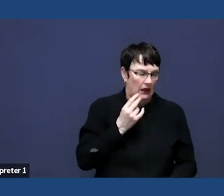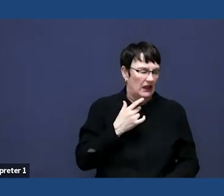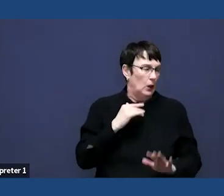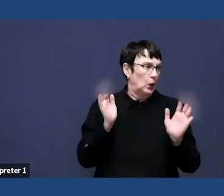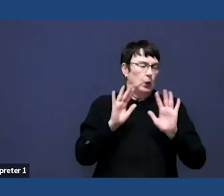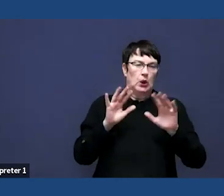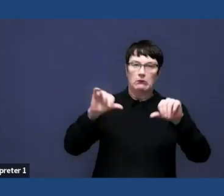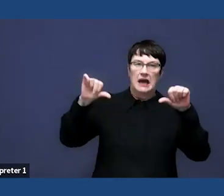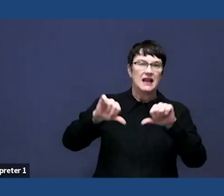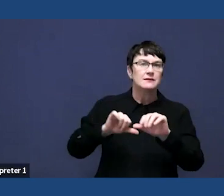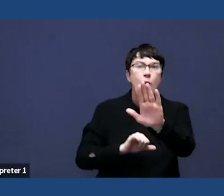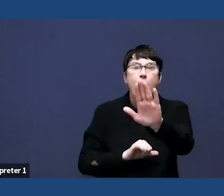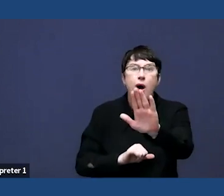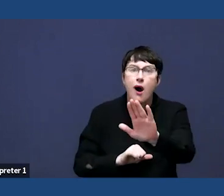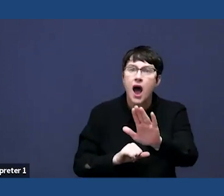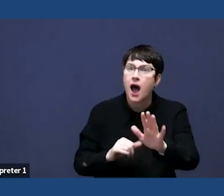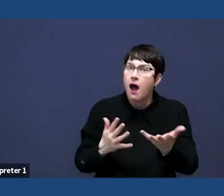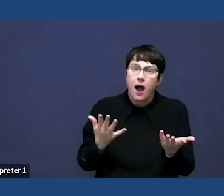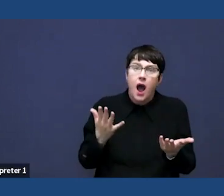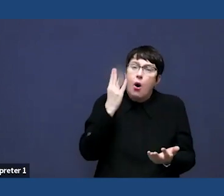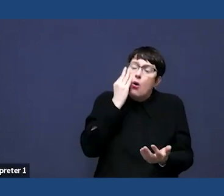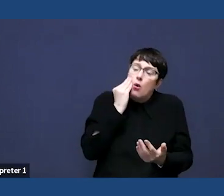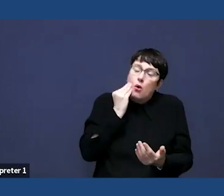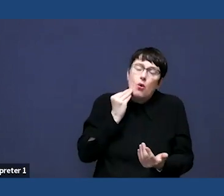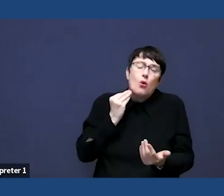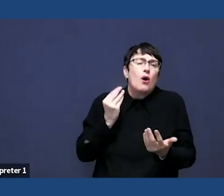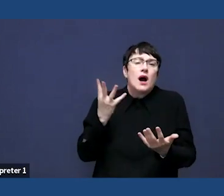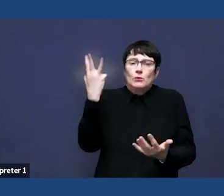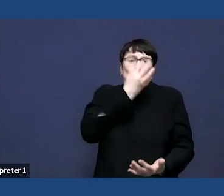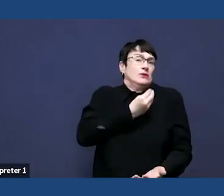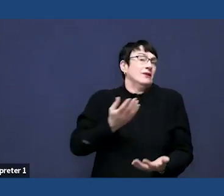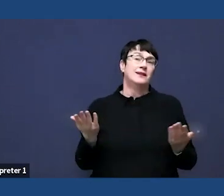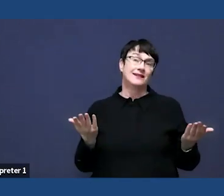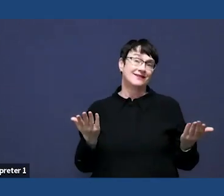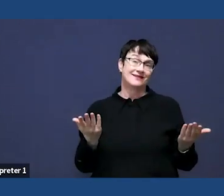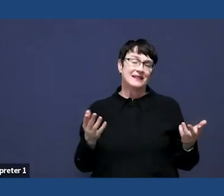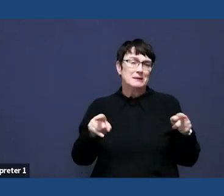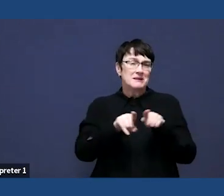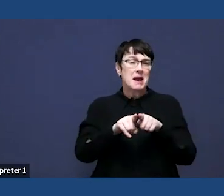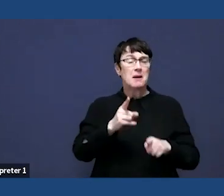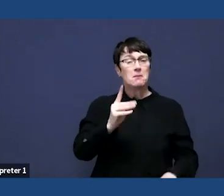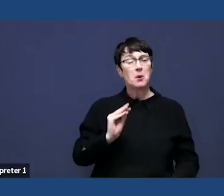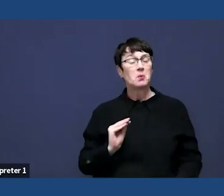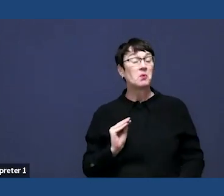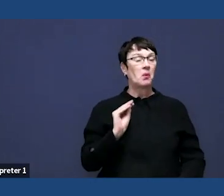There's something beautiful about being young and having all these opportunities ahead of you.